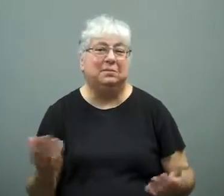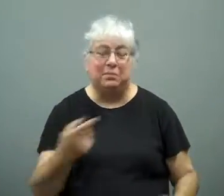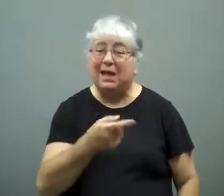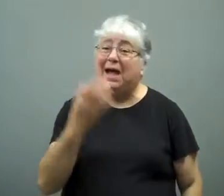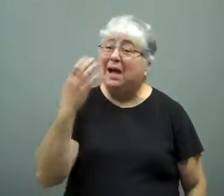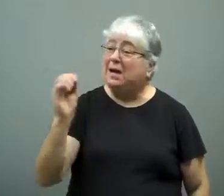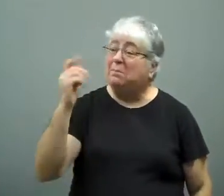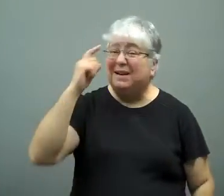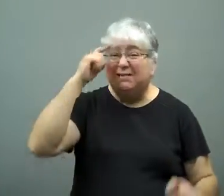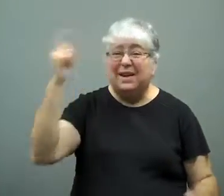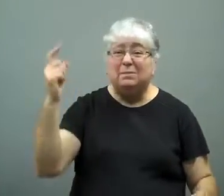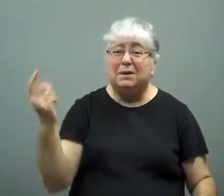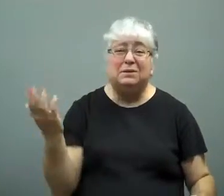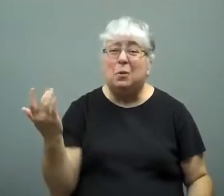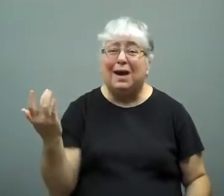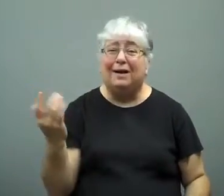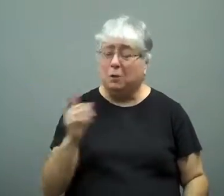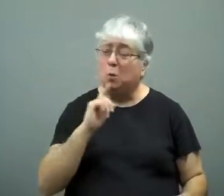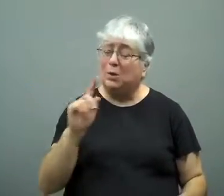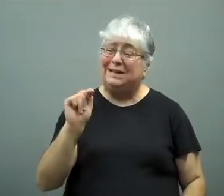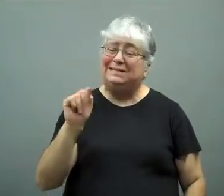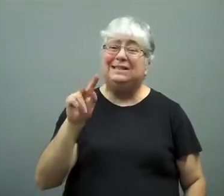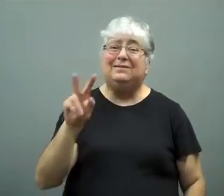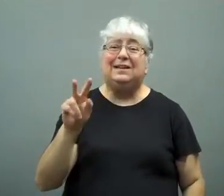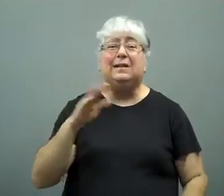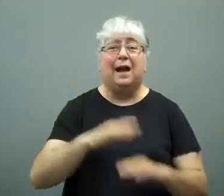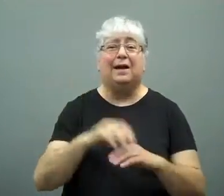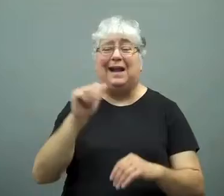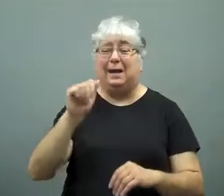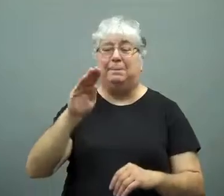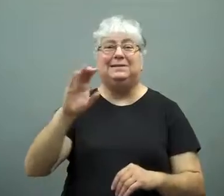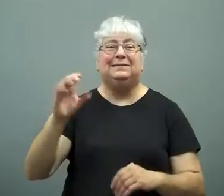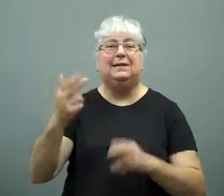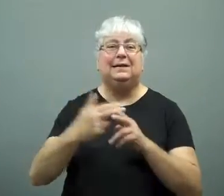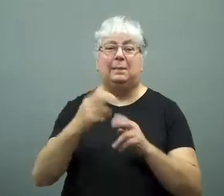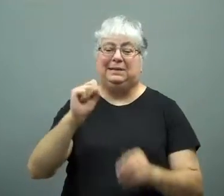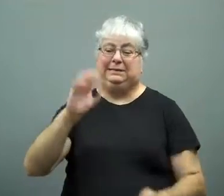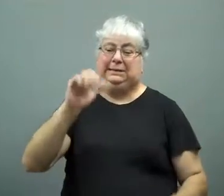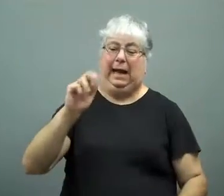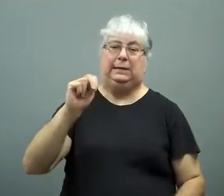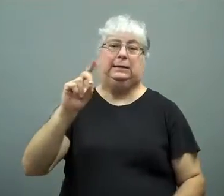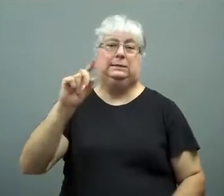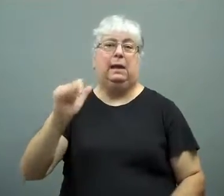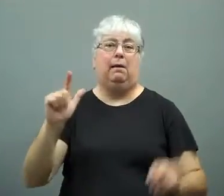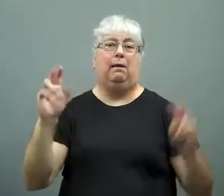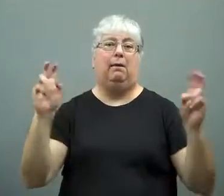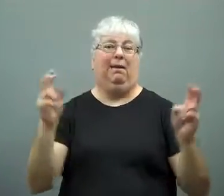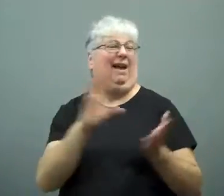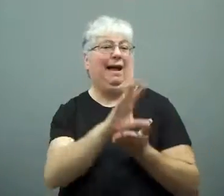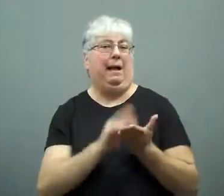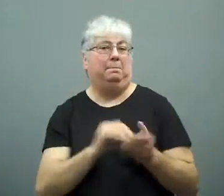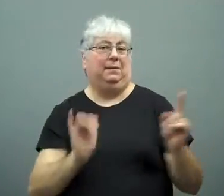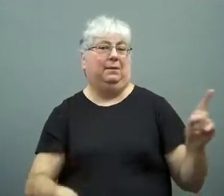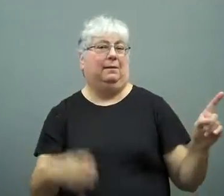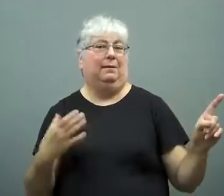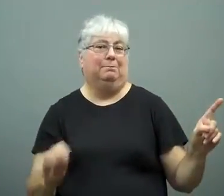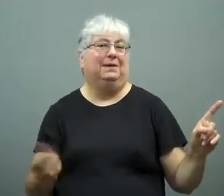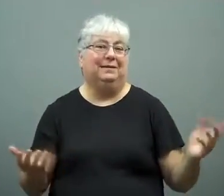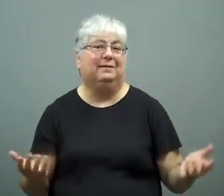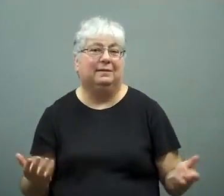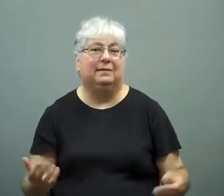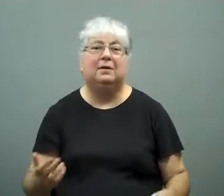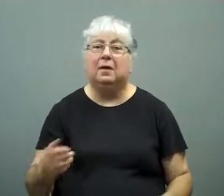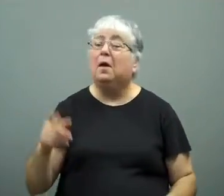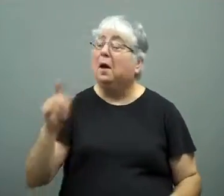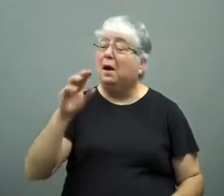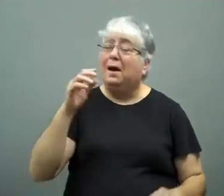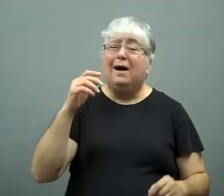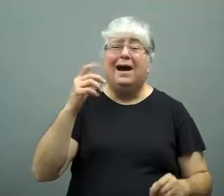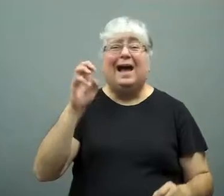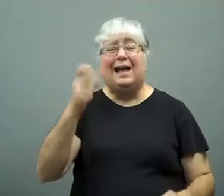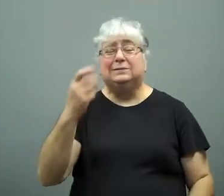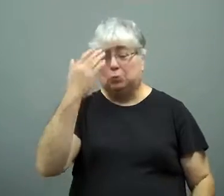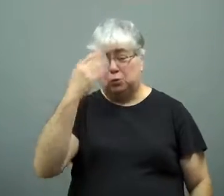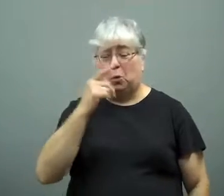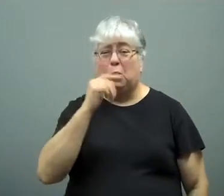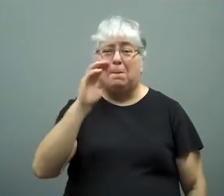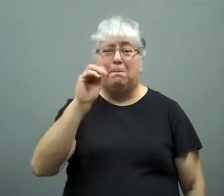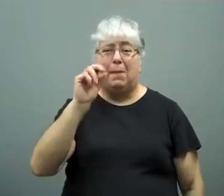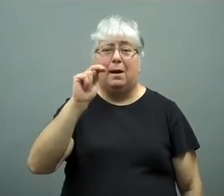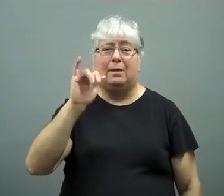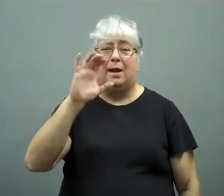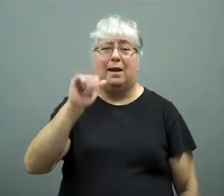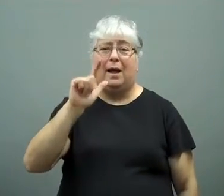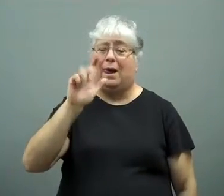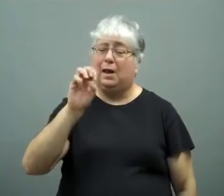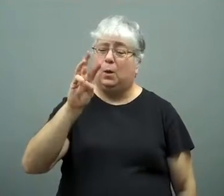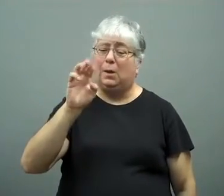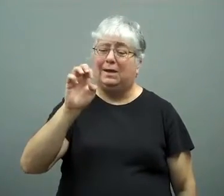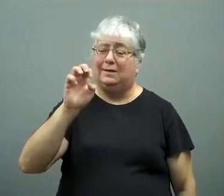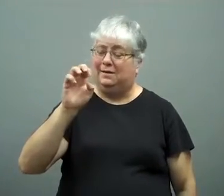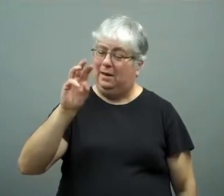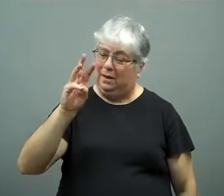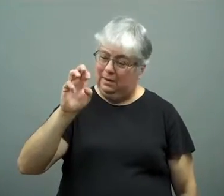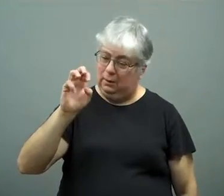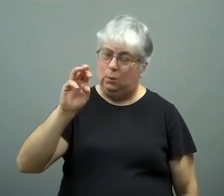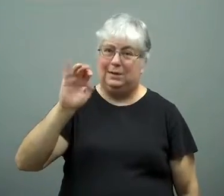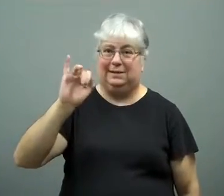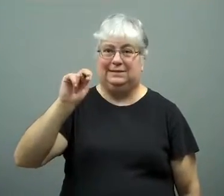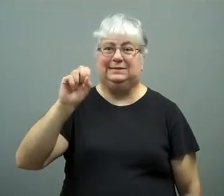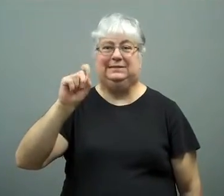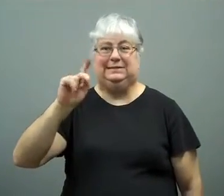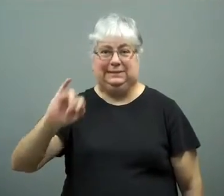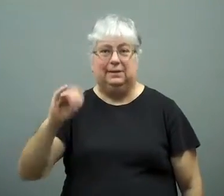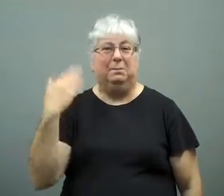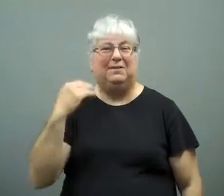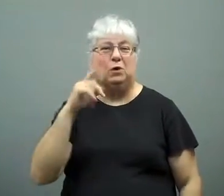The ABC show "Scandal" was based on this company.